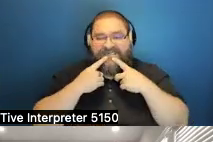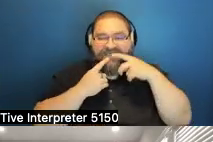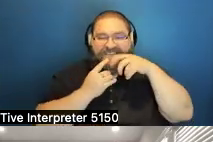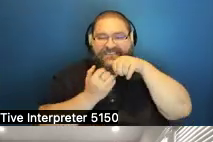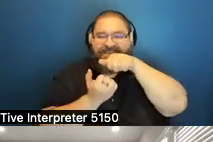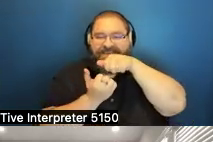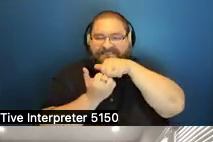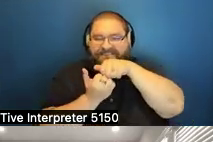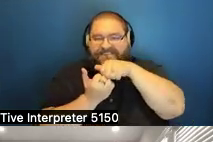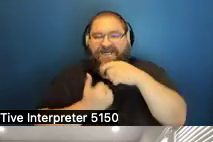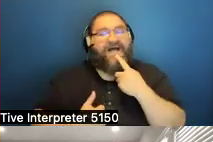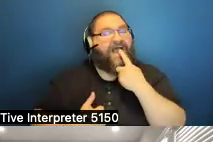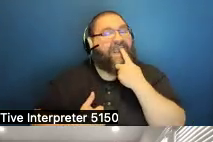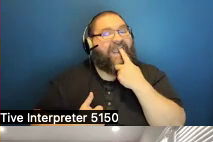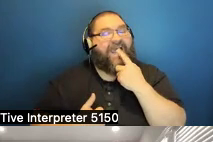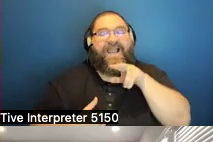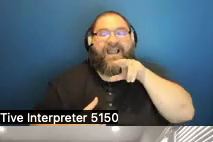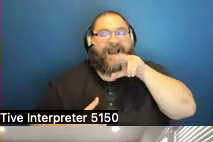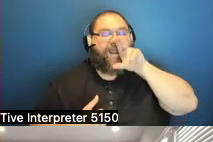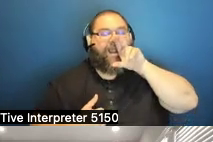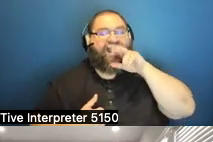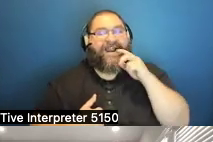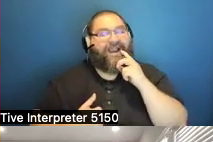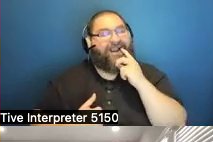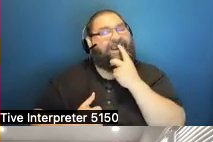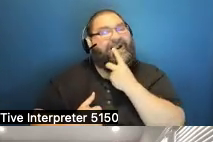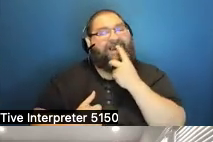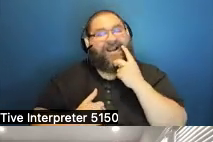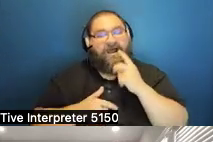moves up against the premaxilla. 19:48:01 Followed by the body of the tongue,